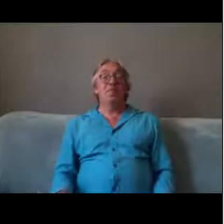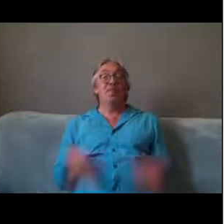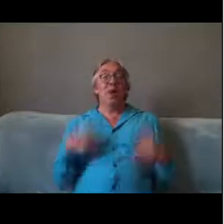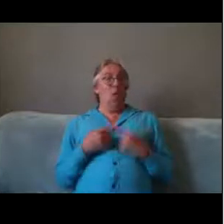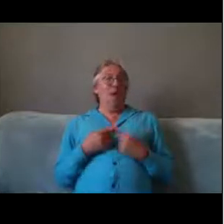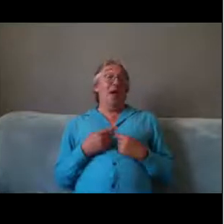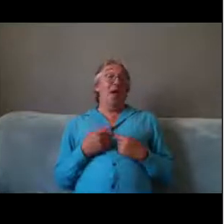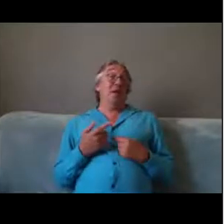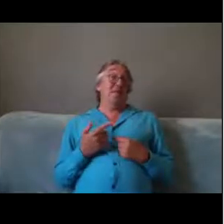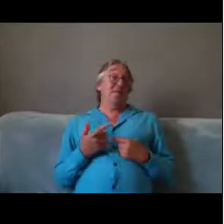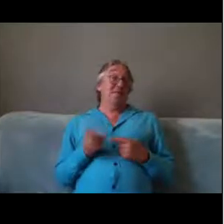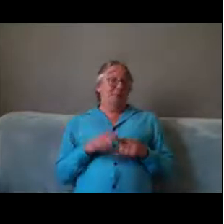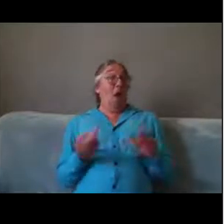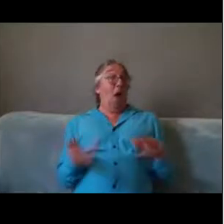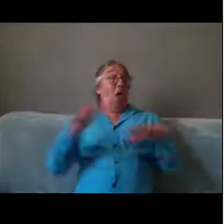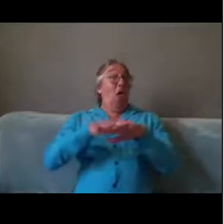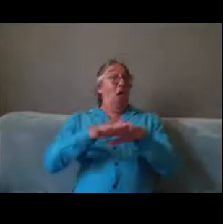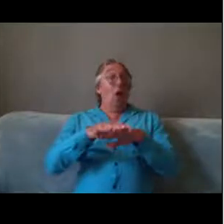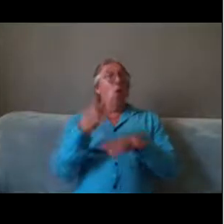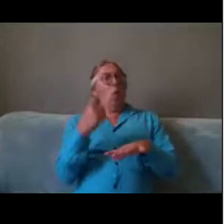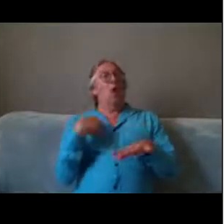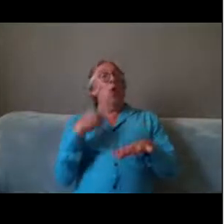We have two initiatives that I'll mention today